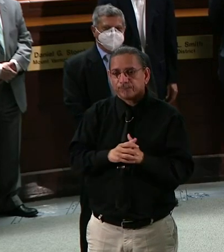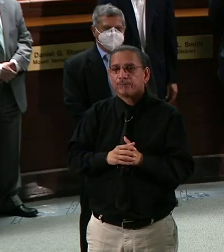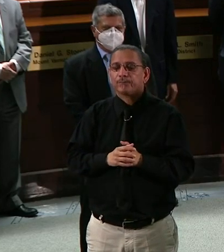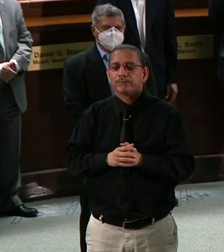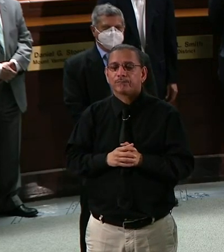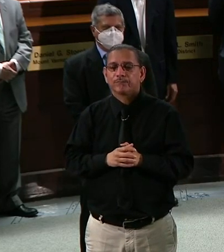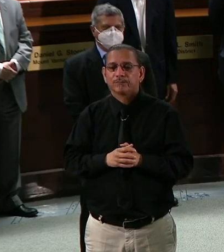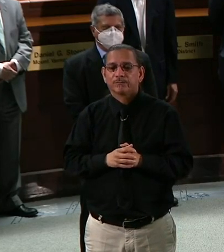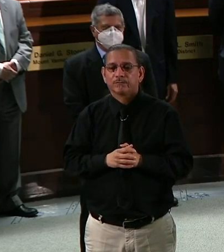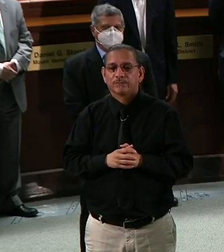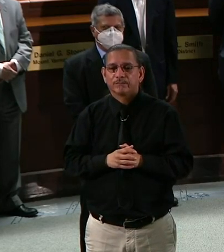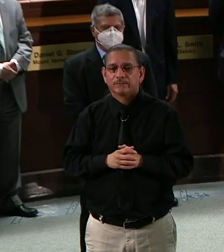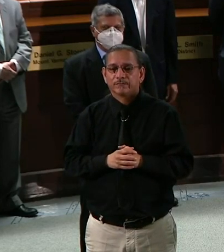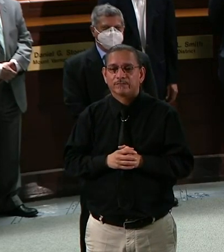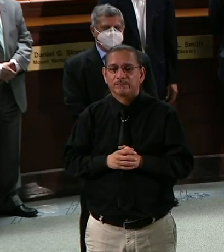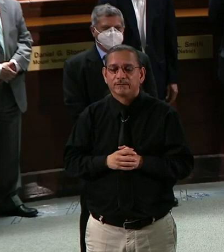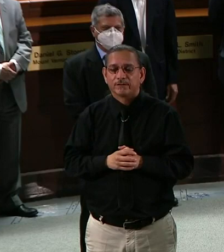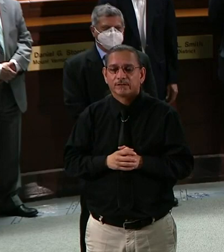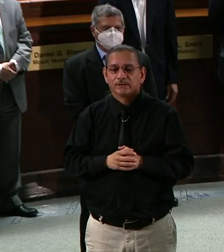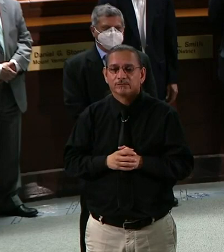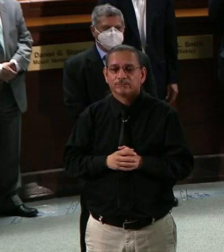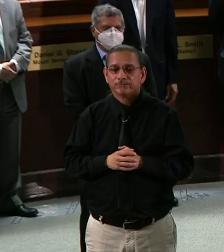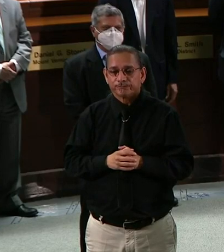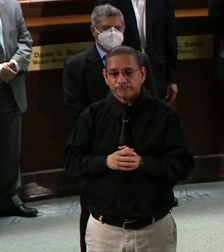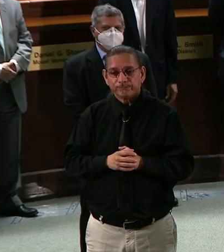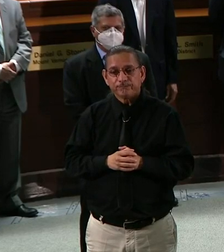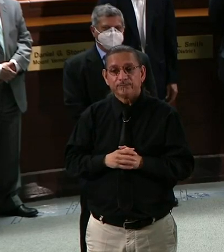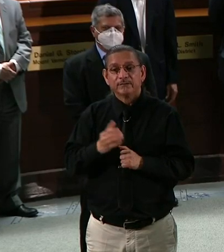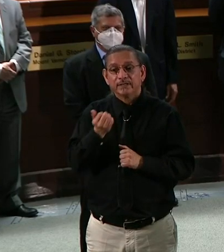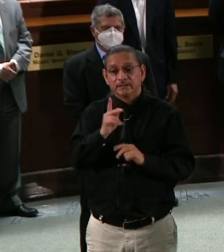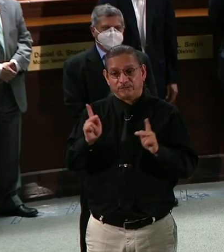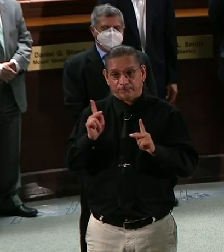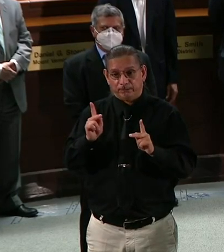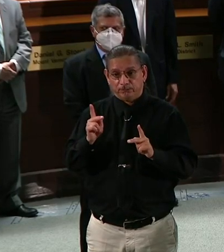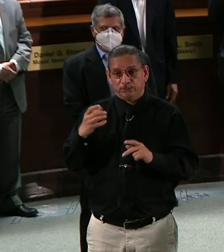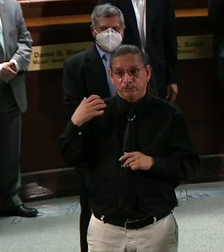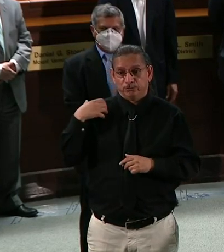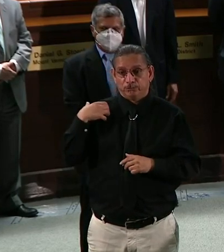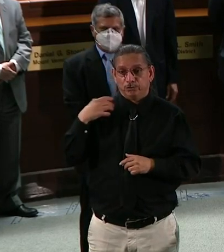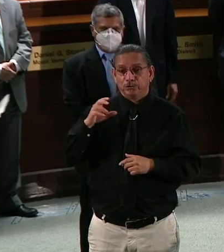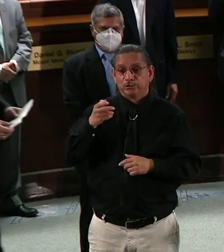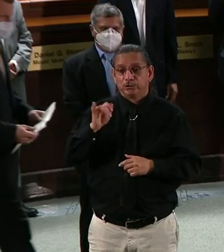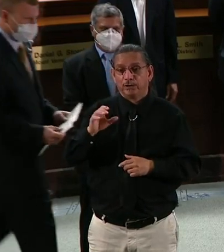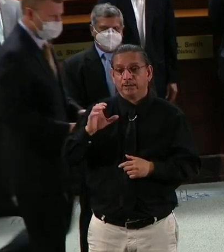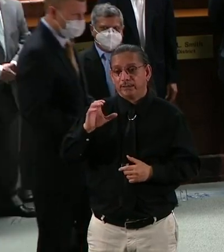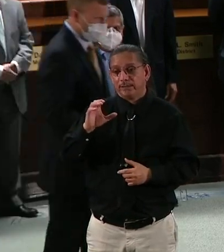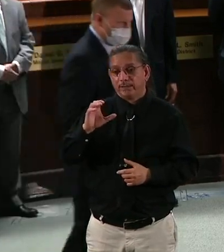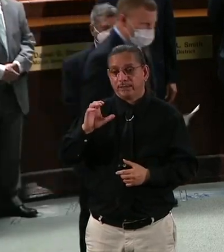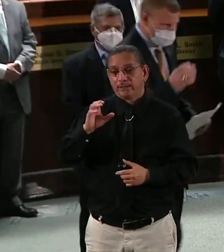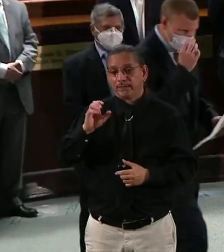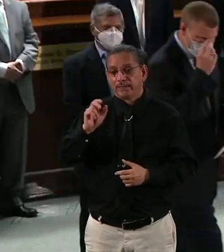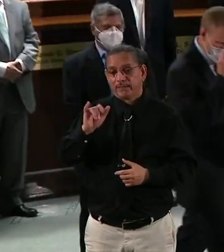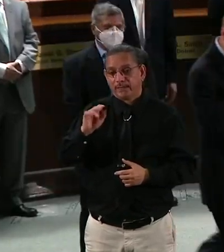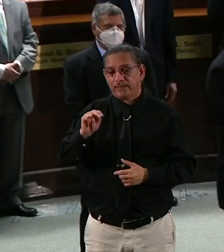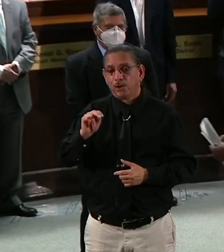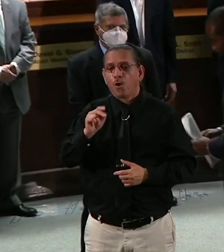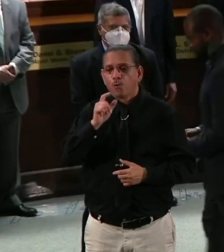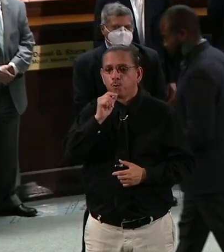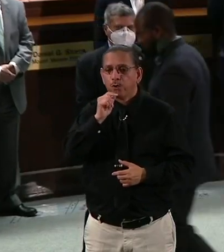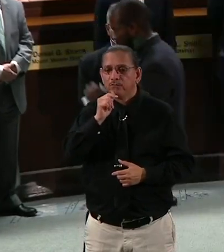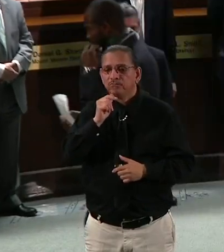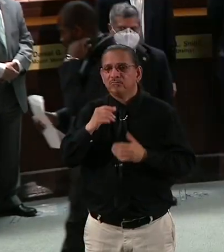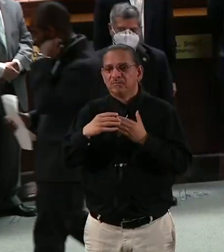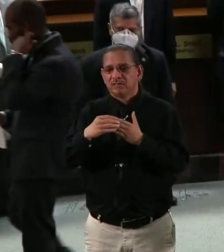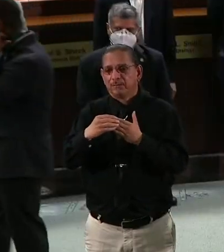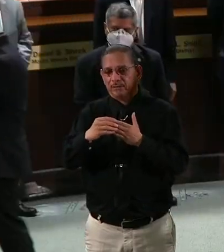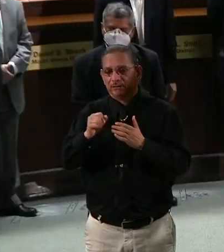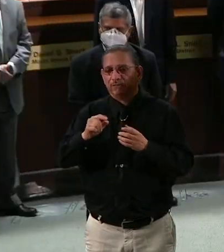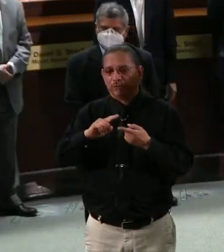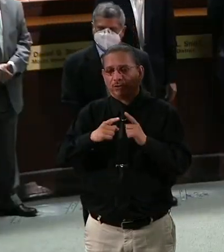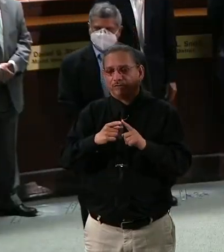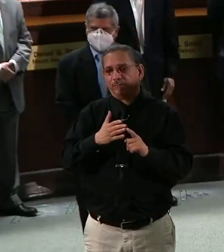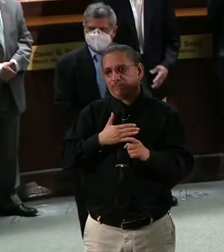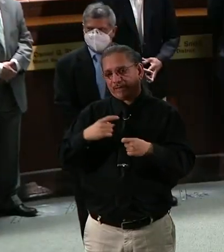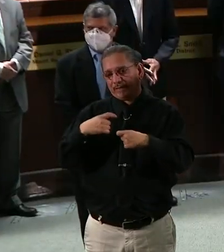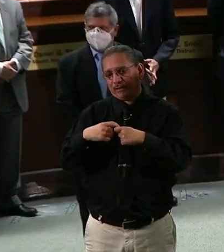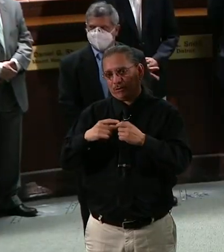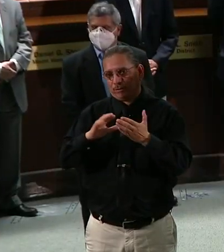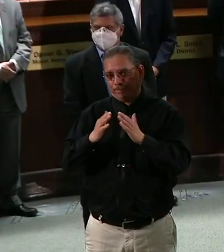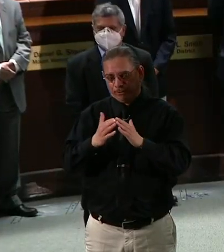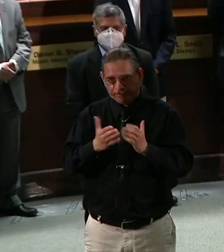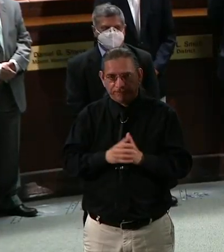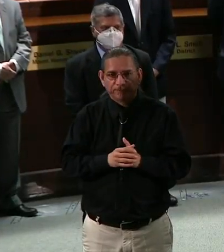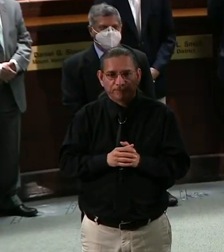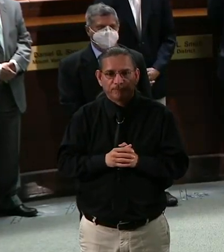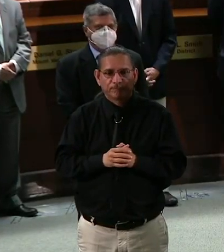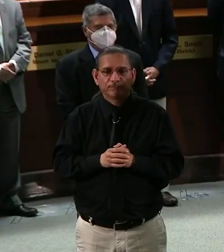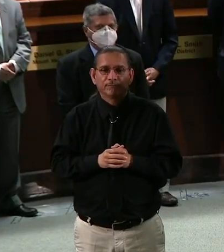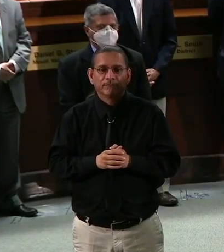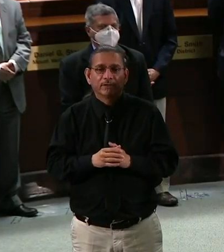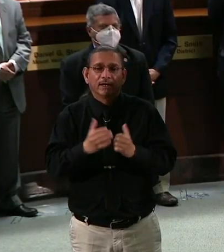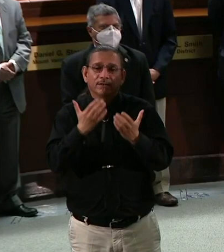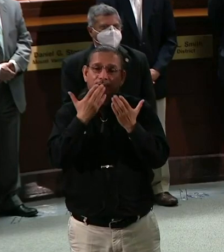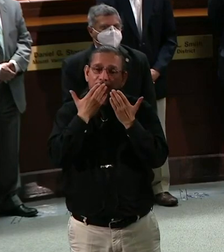MINISTERS. ARE GOING TO KNOW